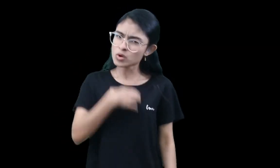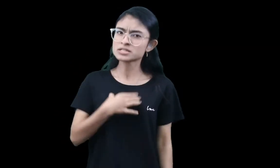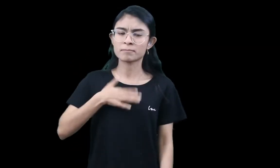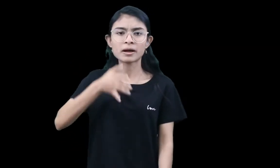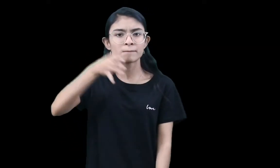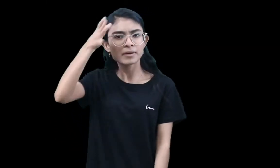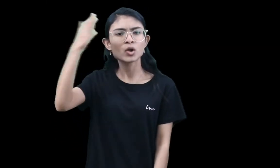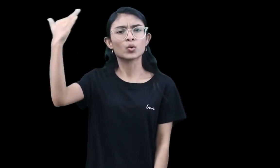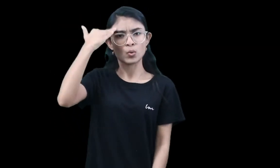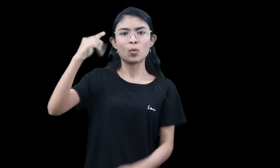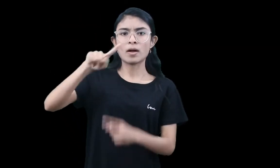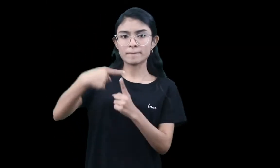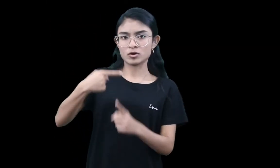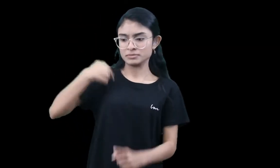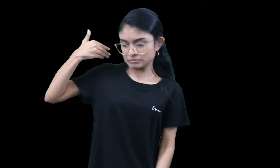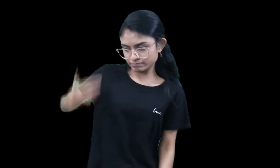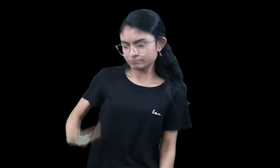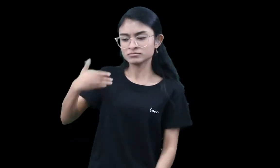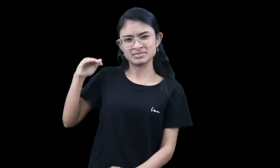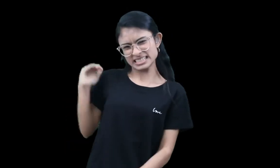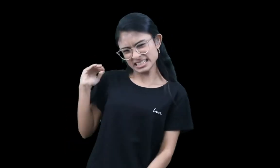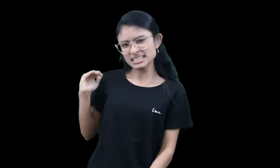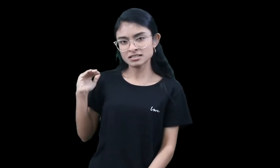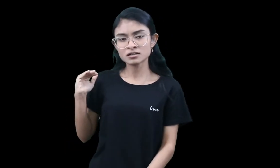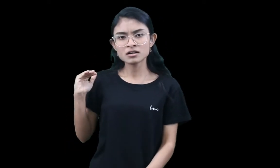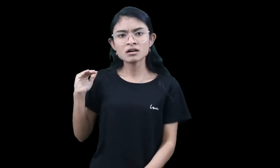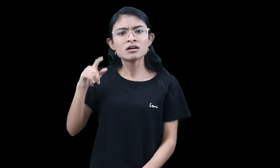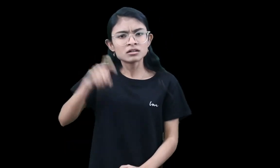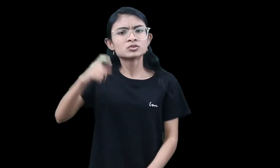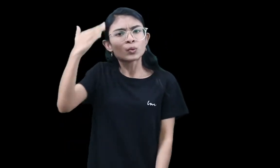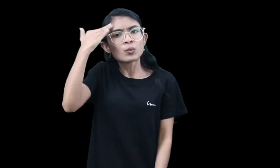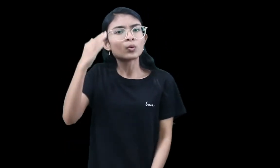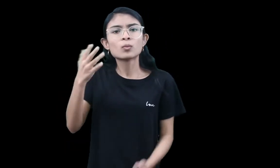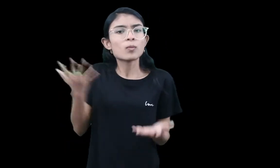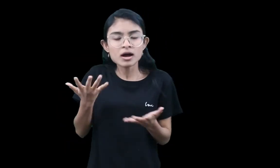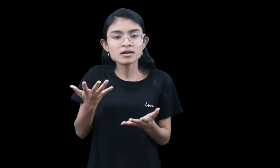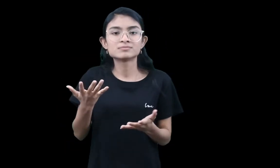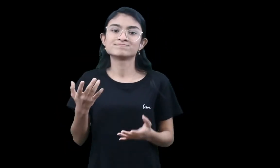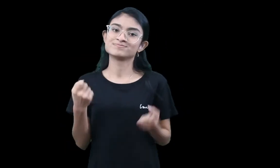What I wish my parents had known when I was young . . .